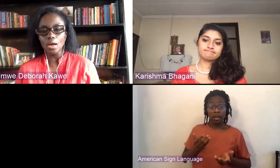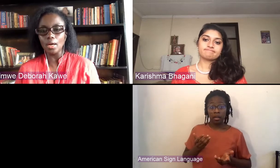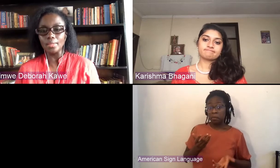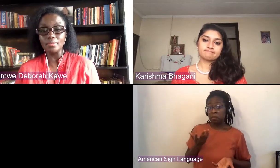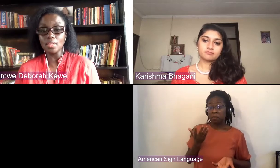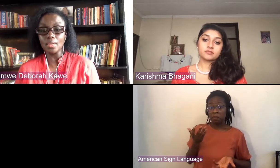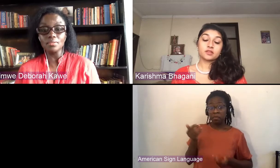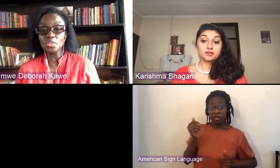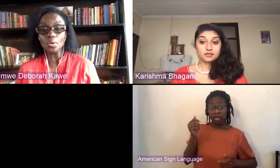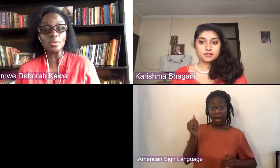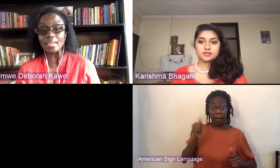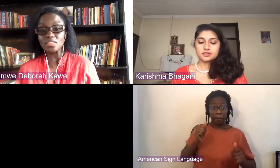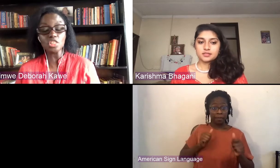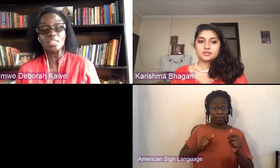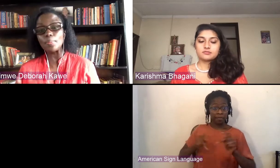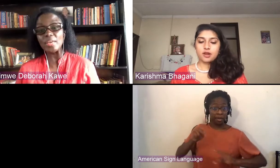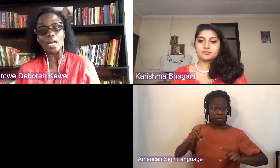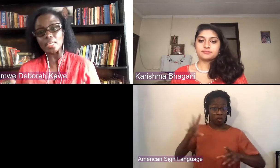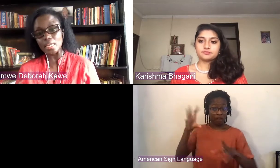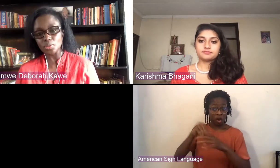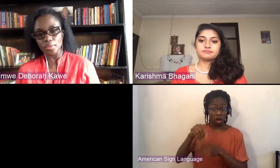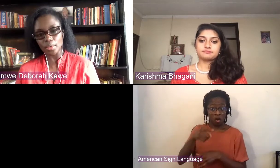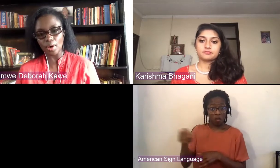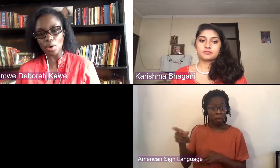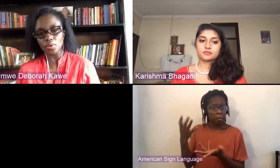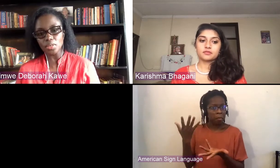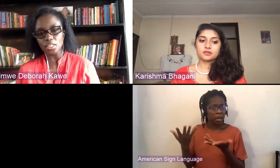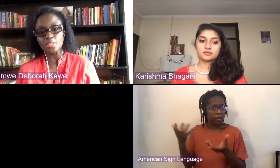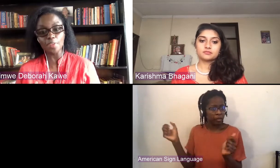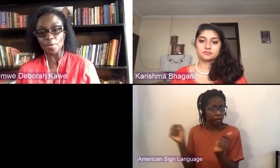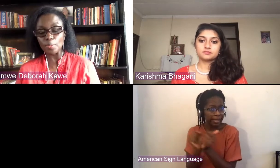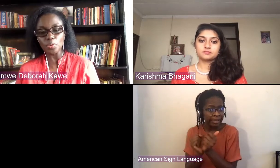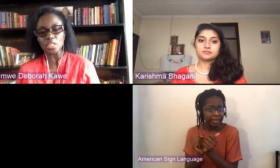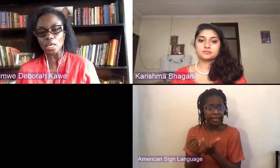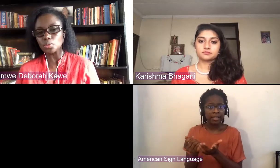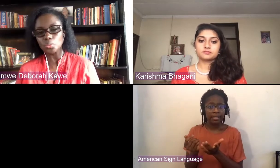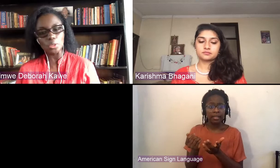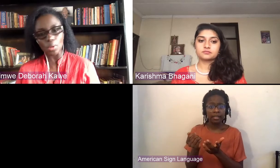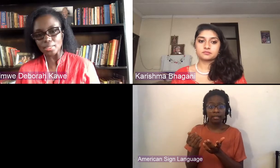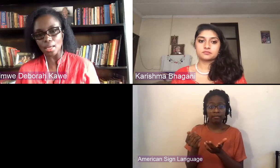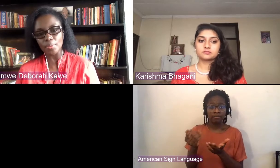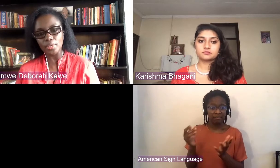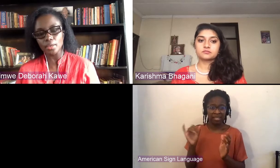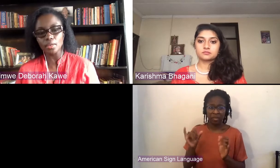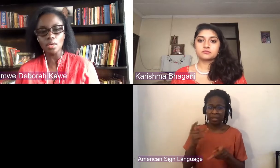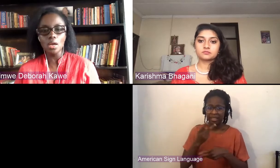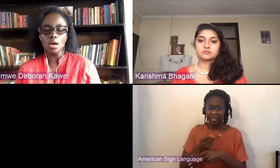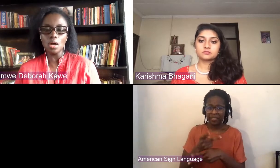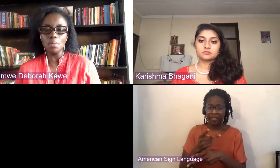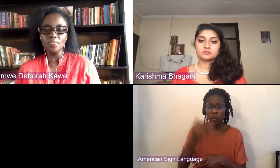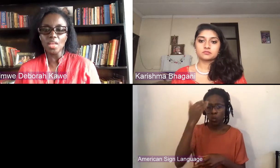And so like just keeping our ears on the ground is very important. We know what's happening.